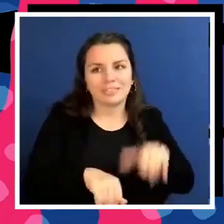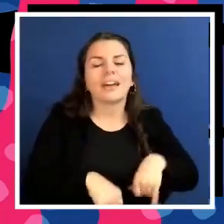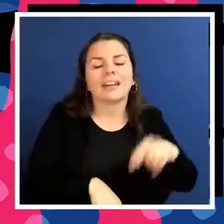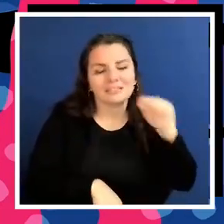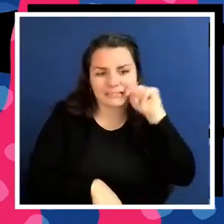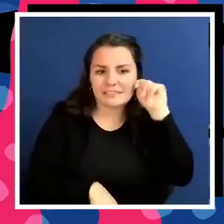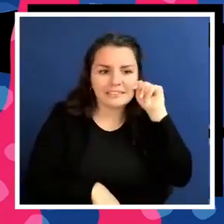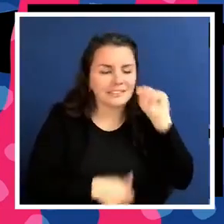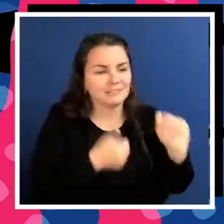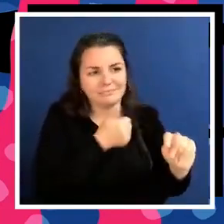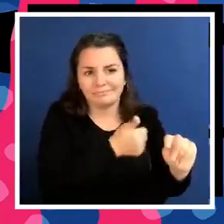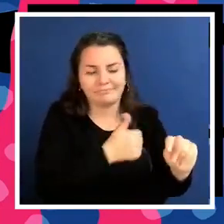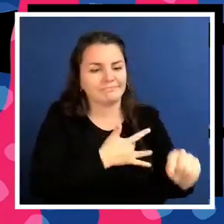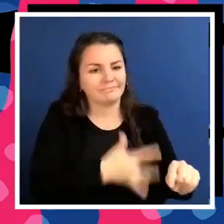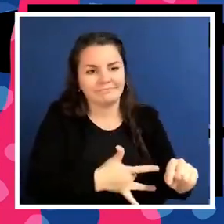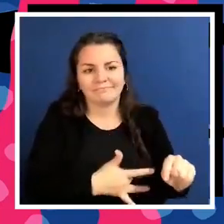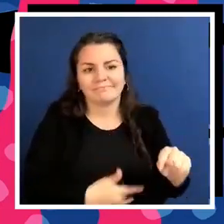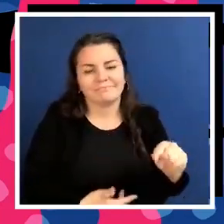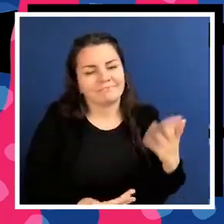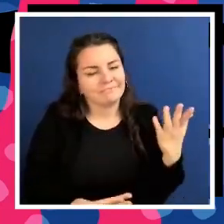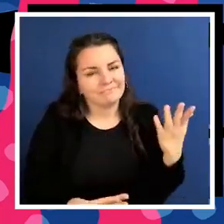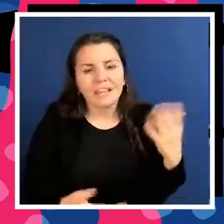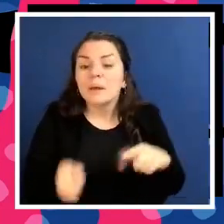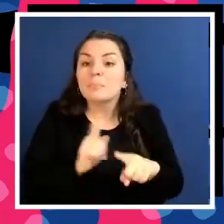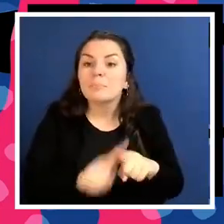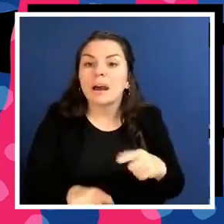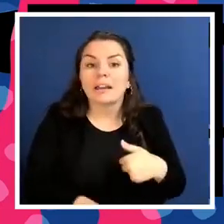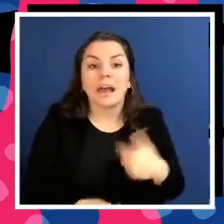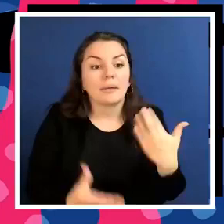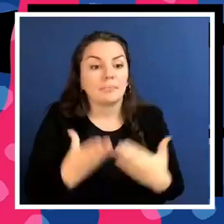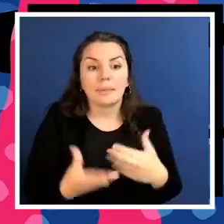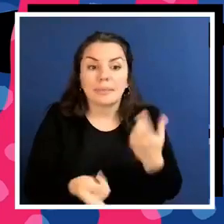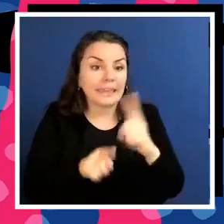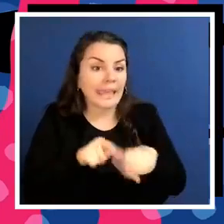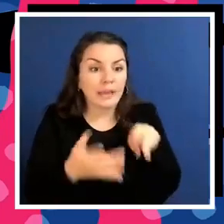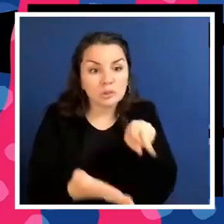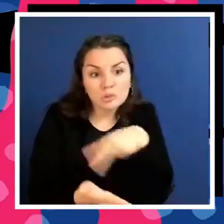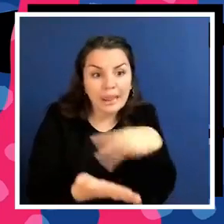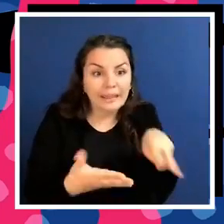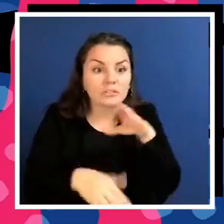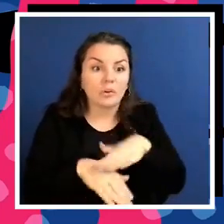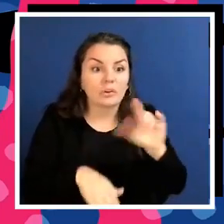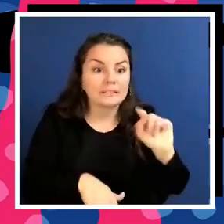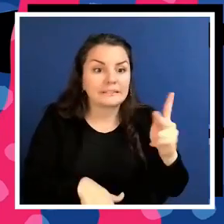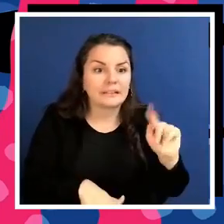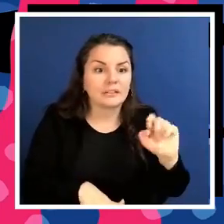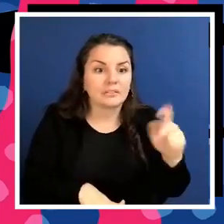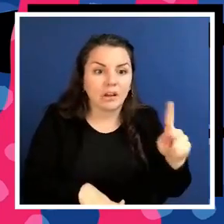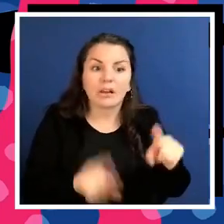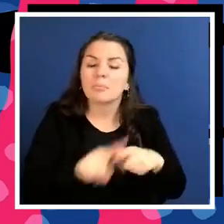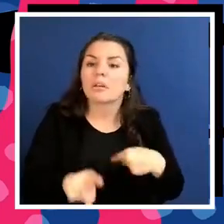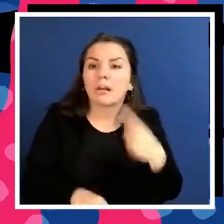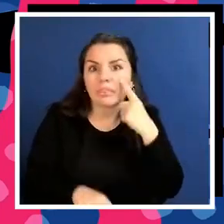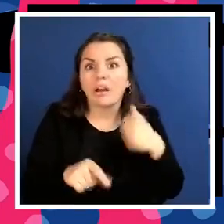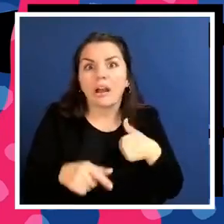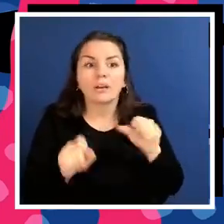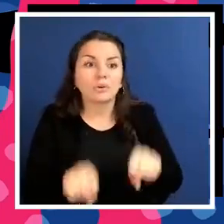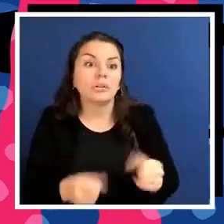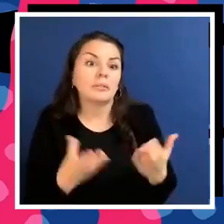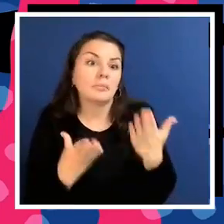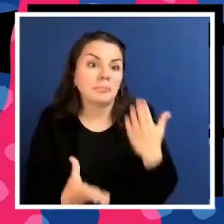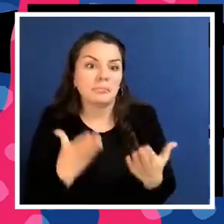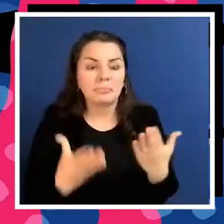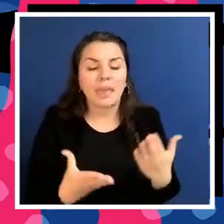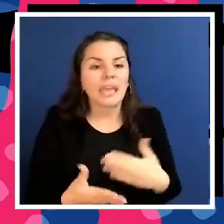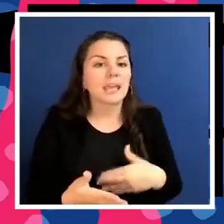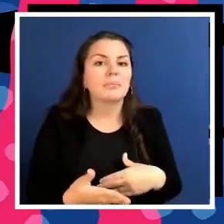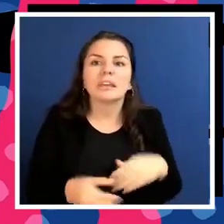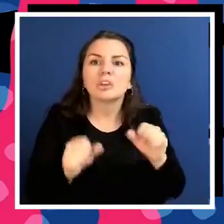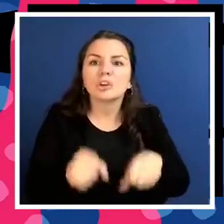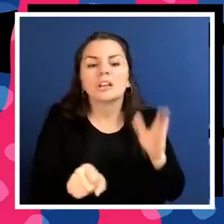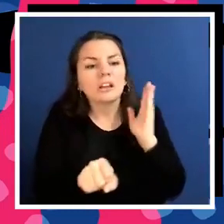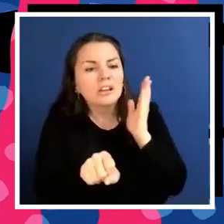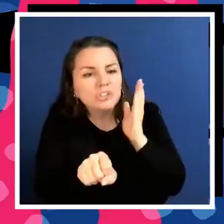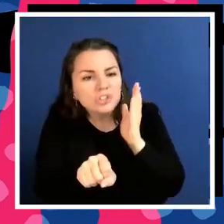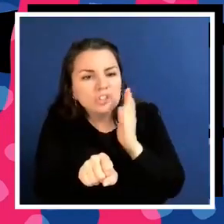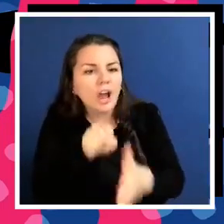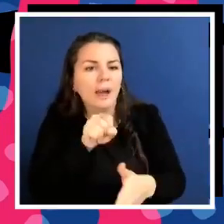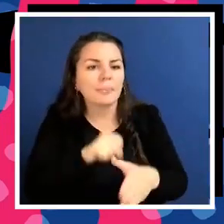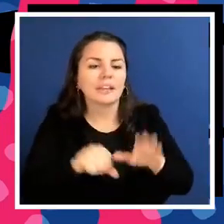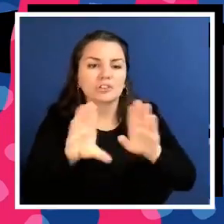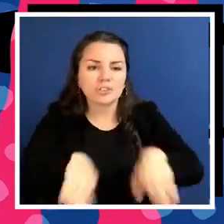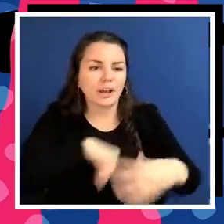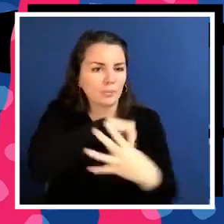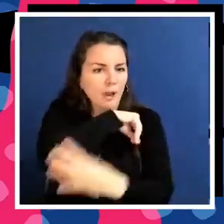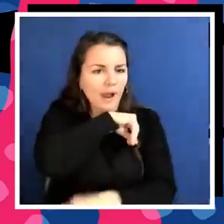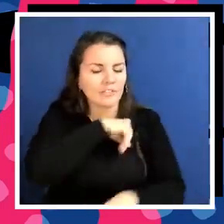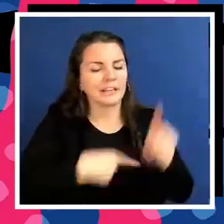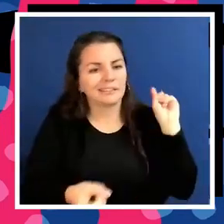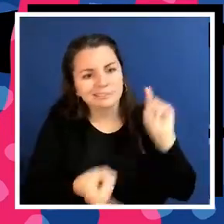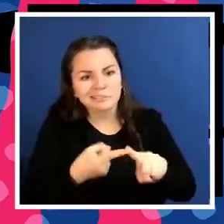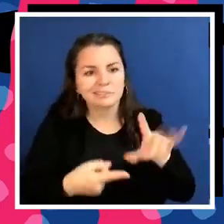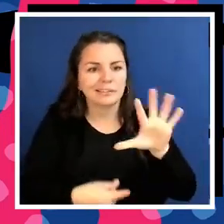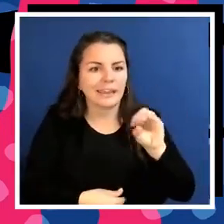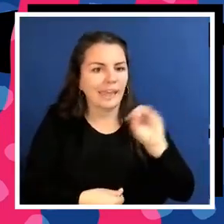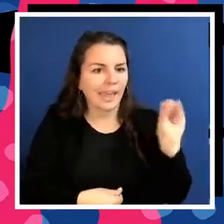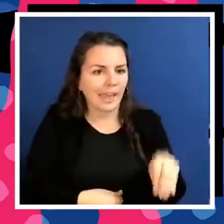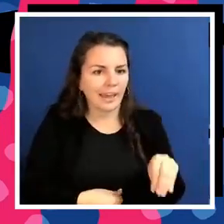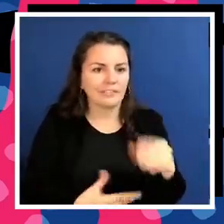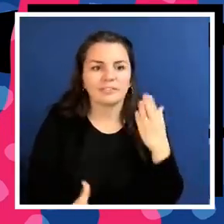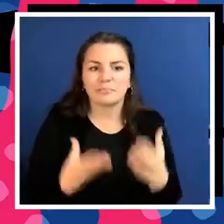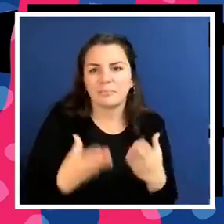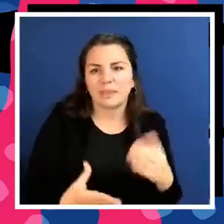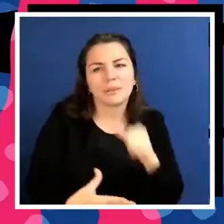PASSWORD.